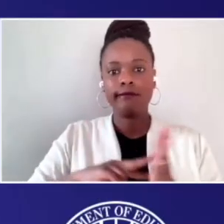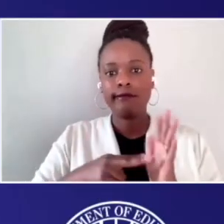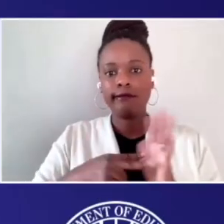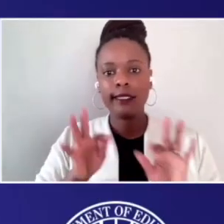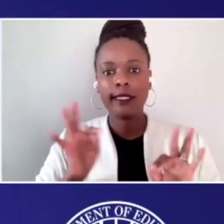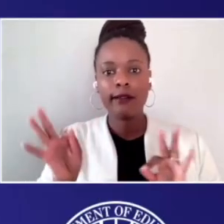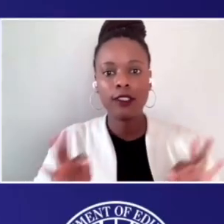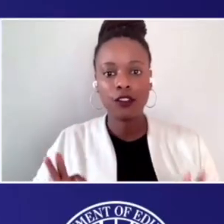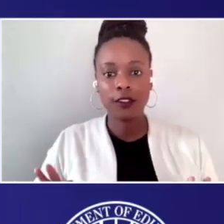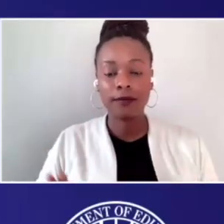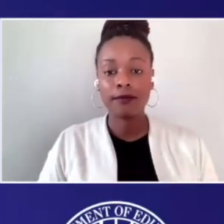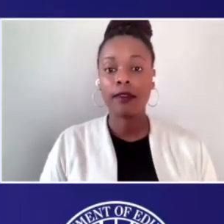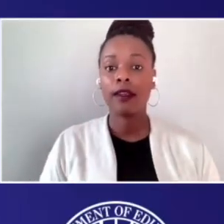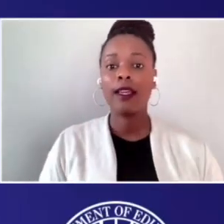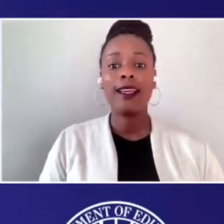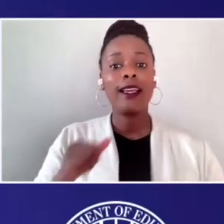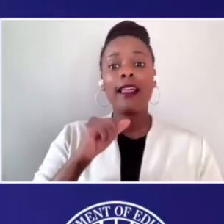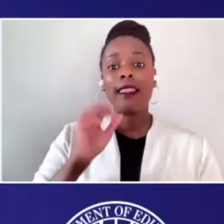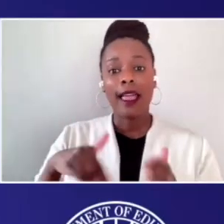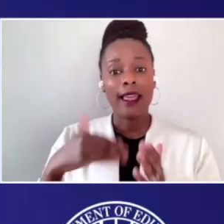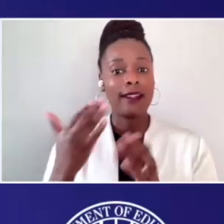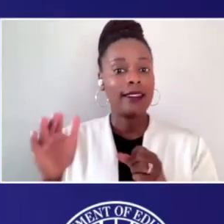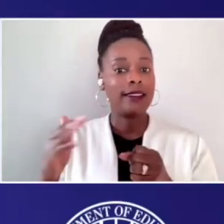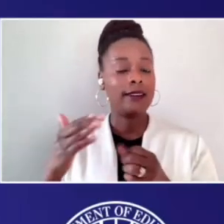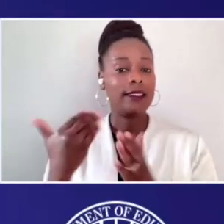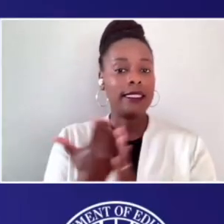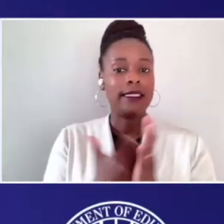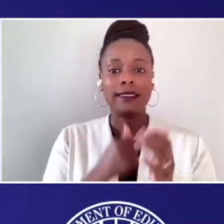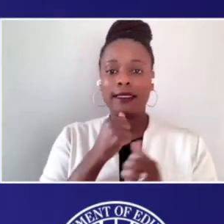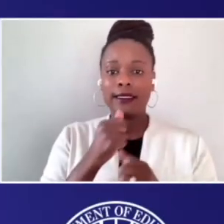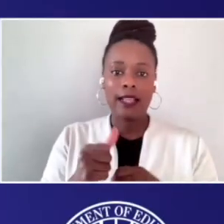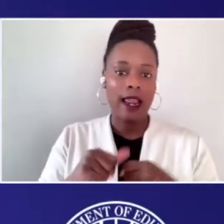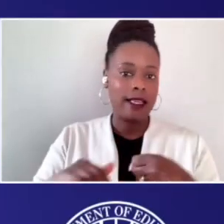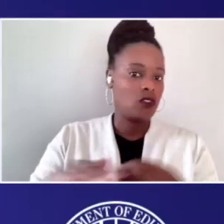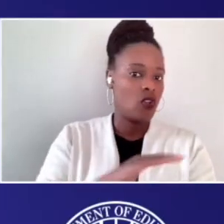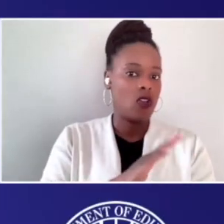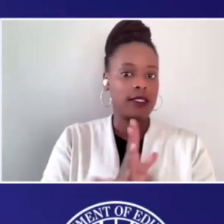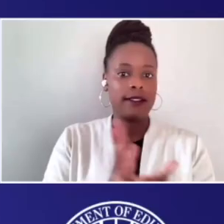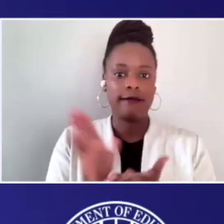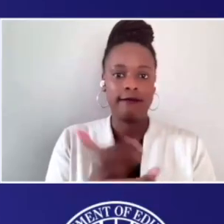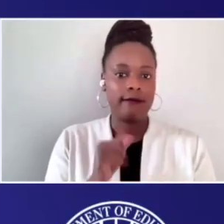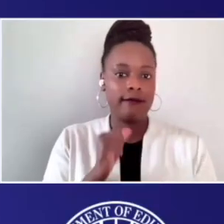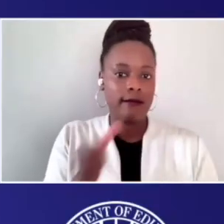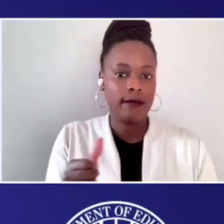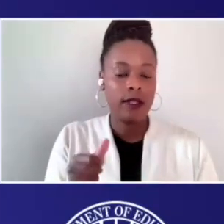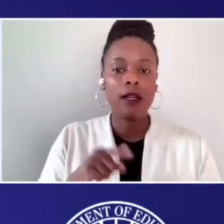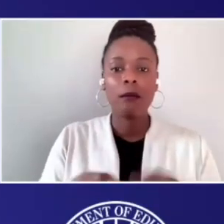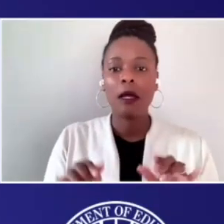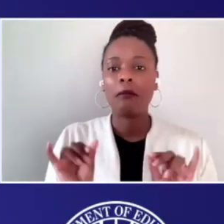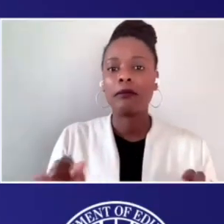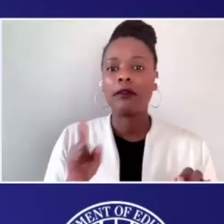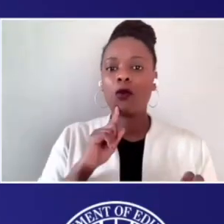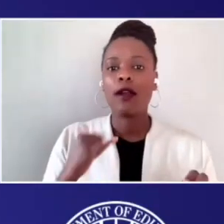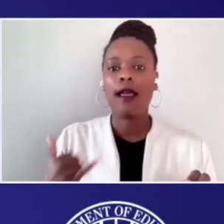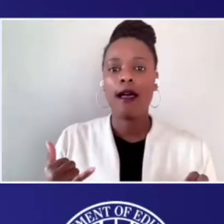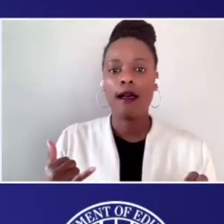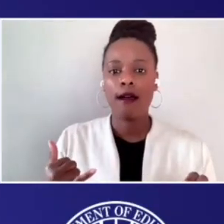it's not an exhaustive list, but it is the list fixed at this point in time, but with the caveat that if it needs